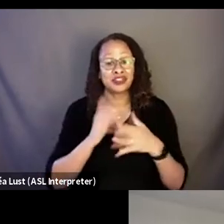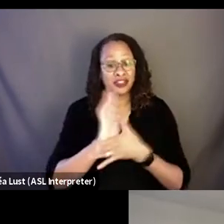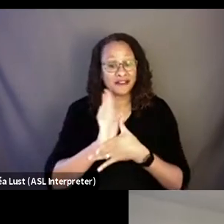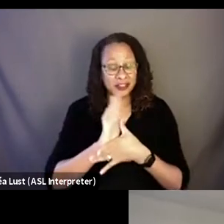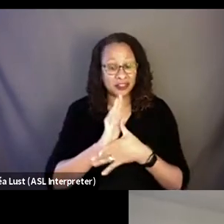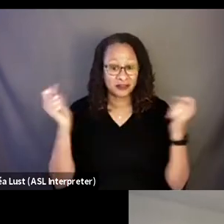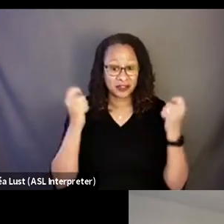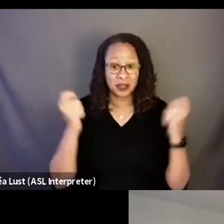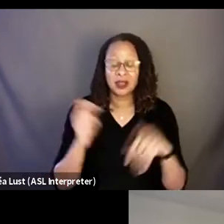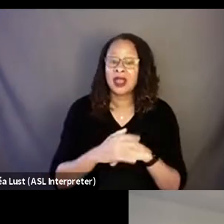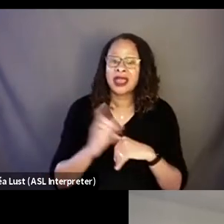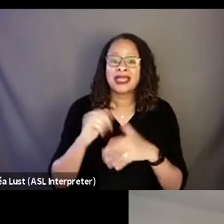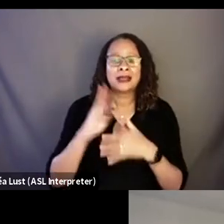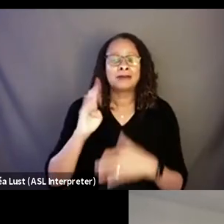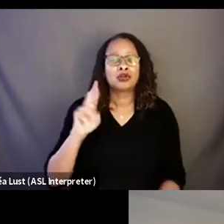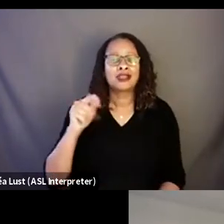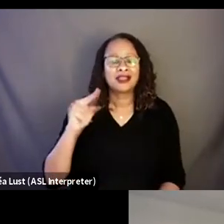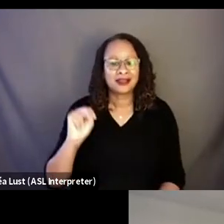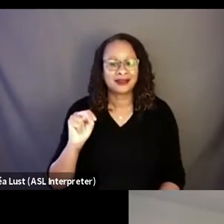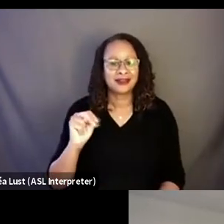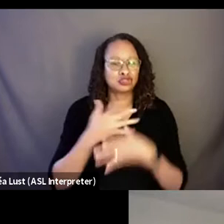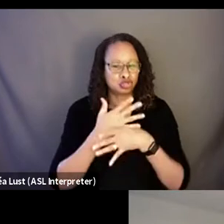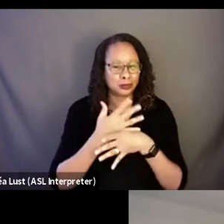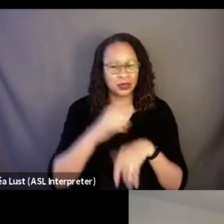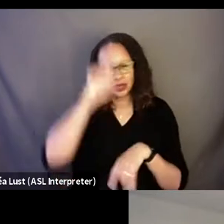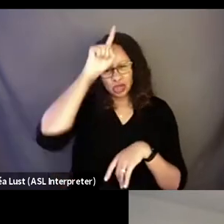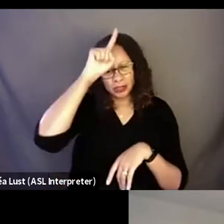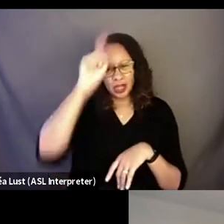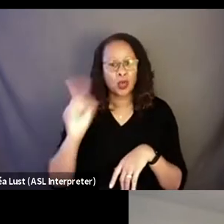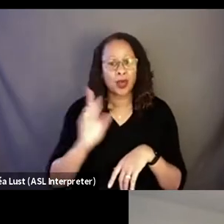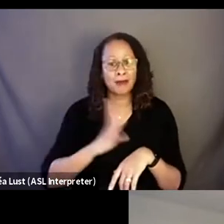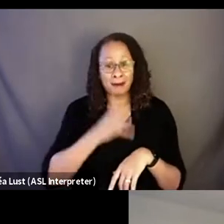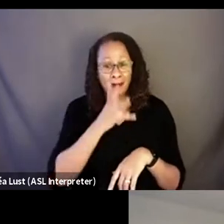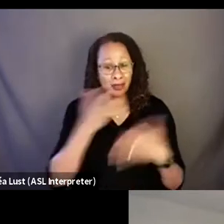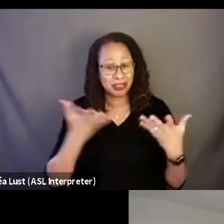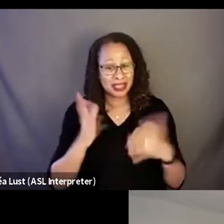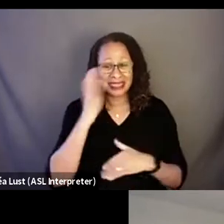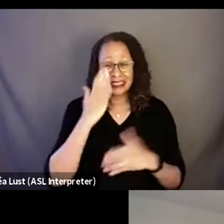where my mum was there as well, and just seeing her happy, was so special.